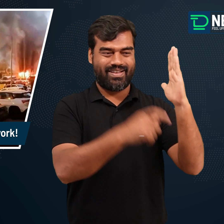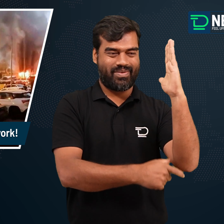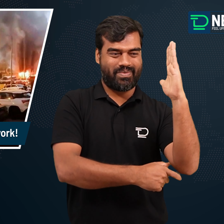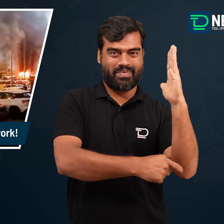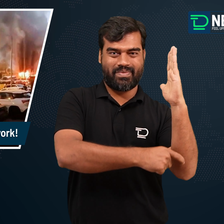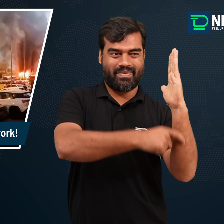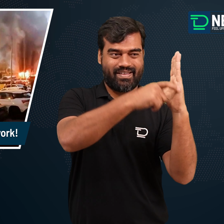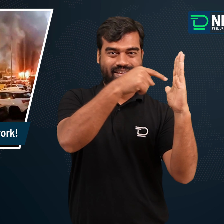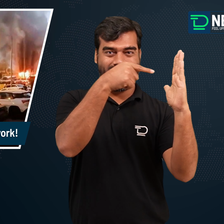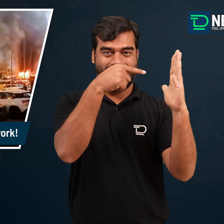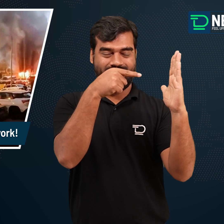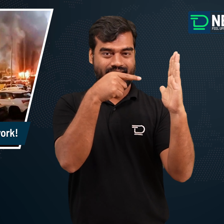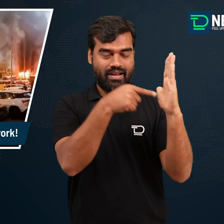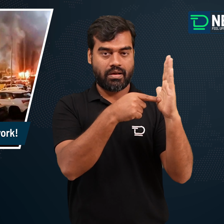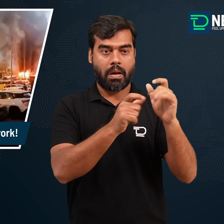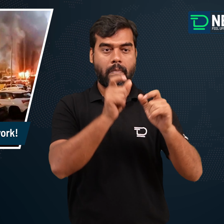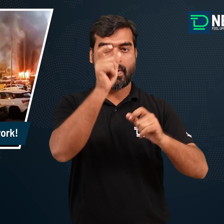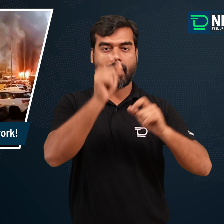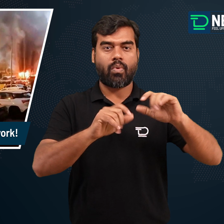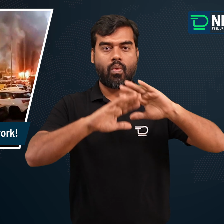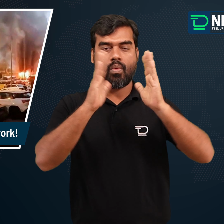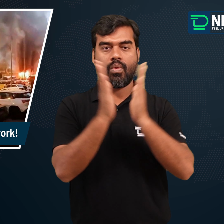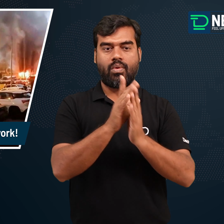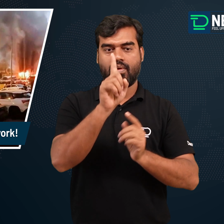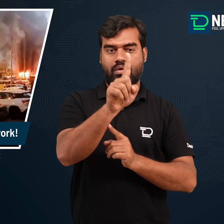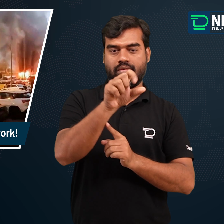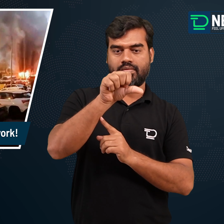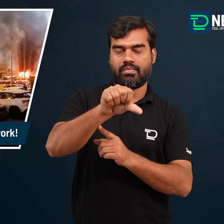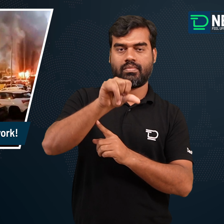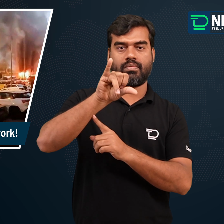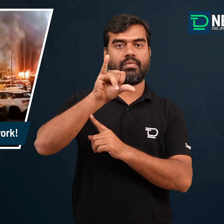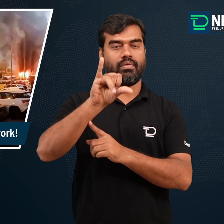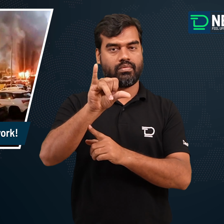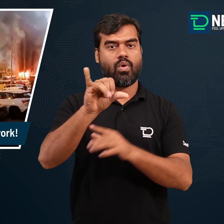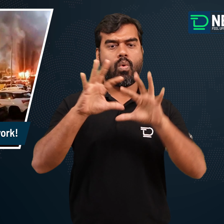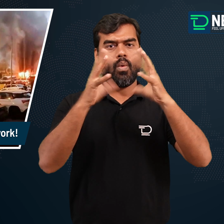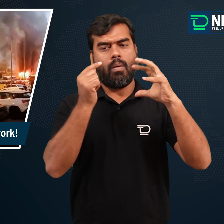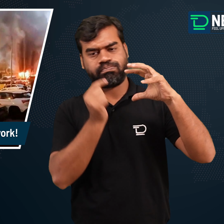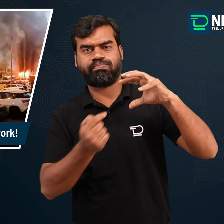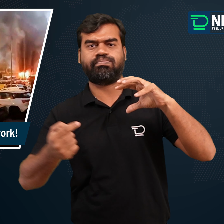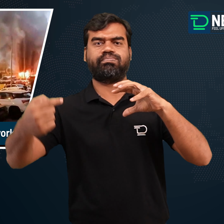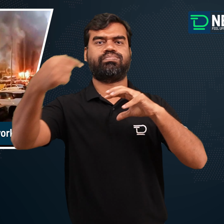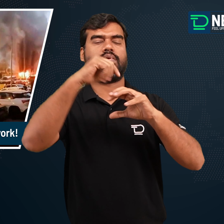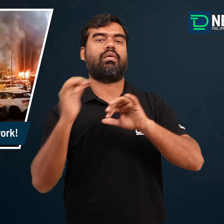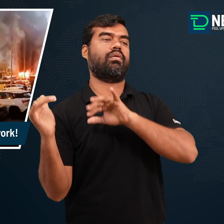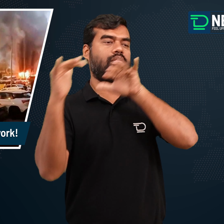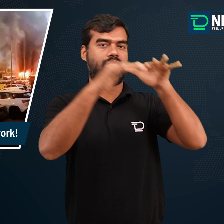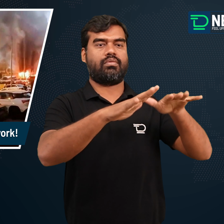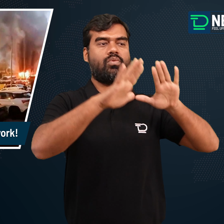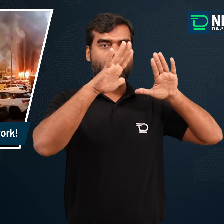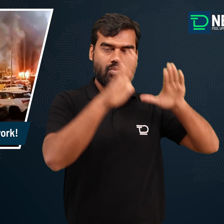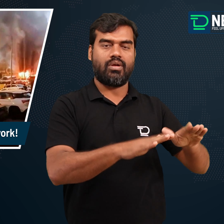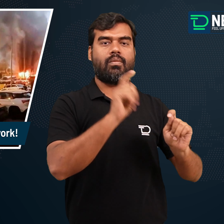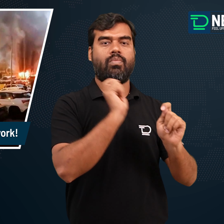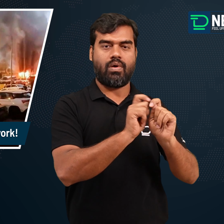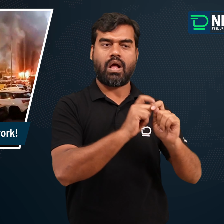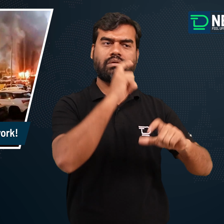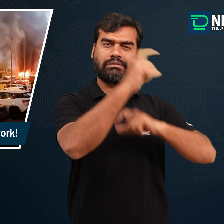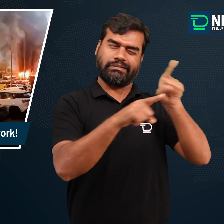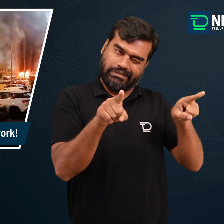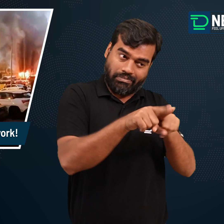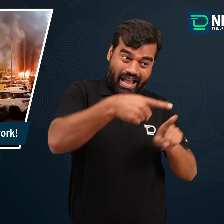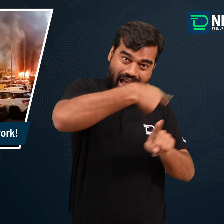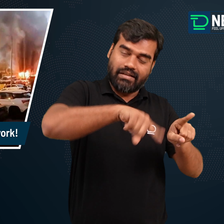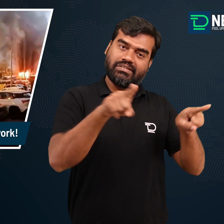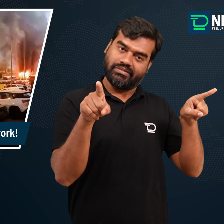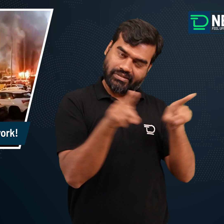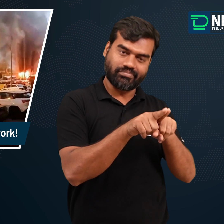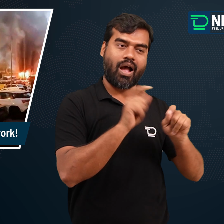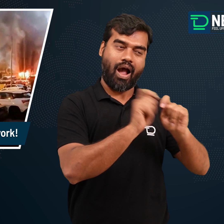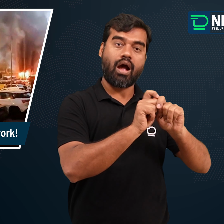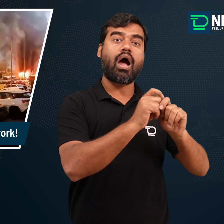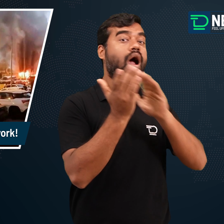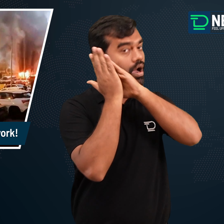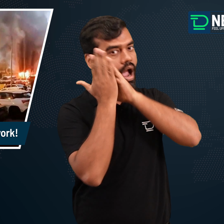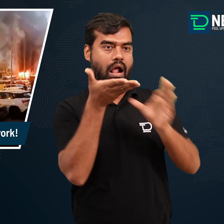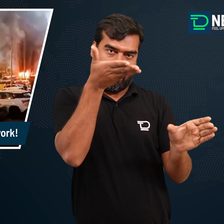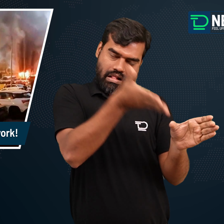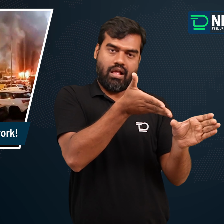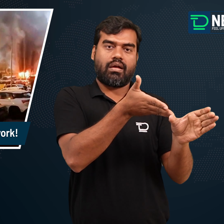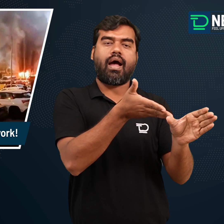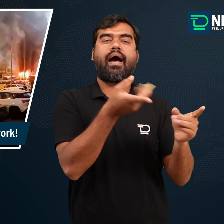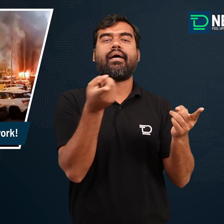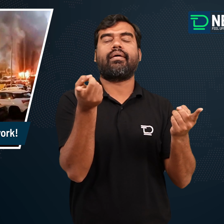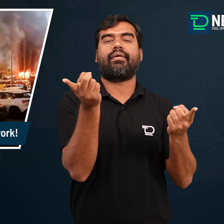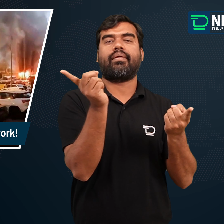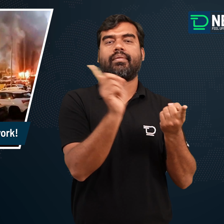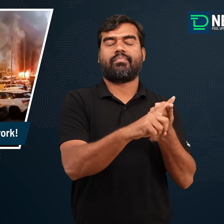In that apartment, there were 196 foreign workers working for the same company who were staying.